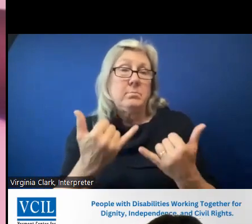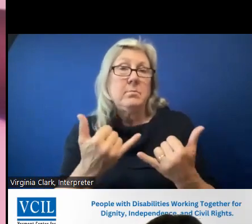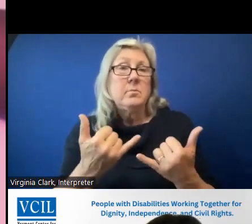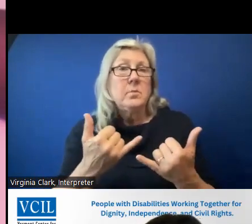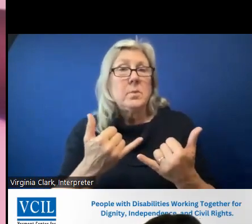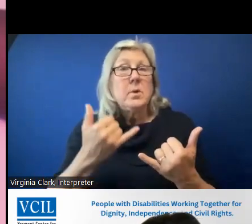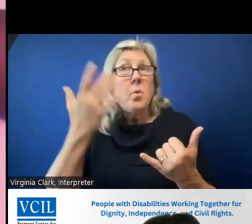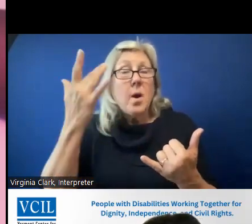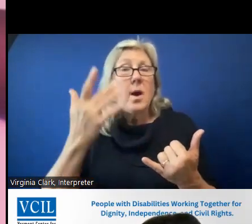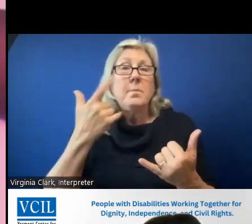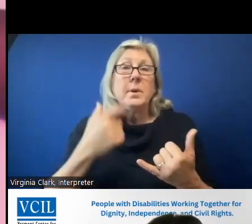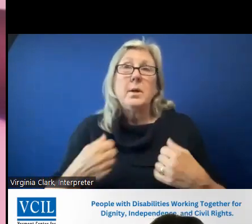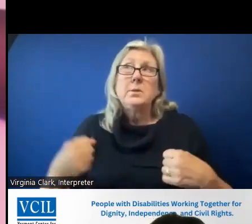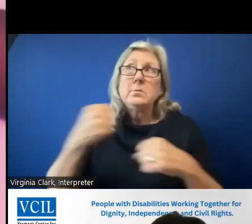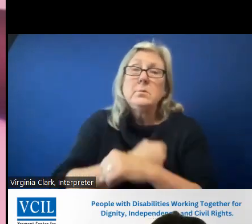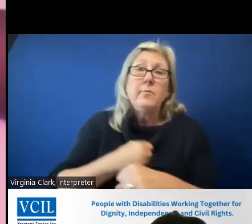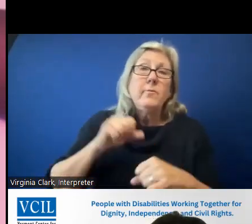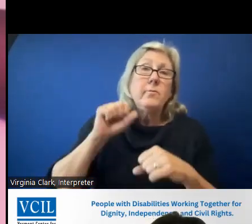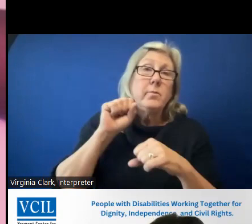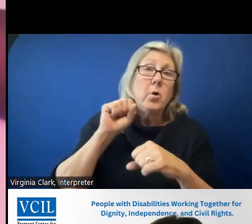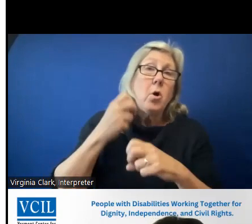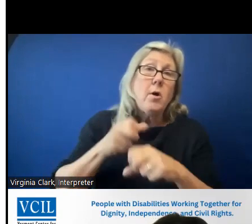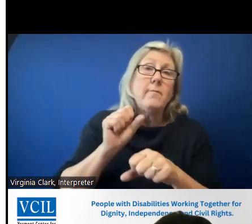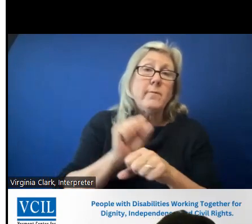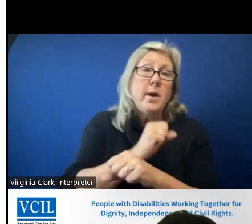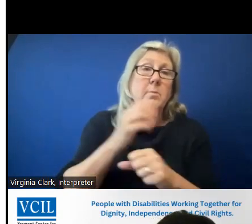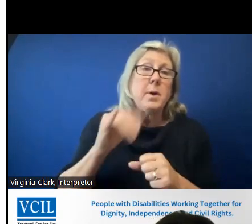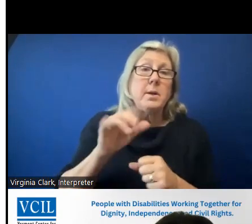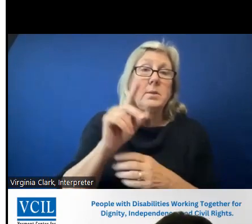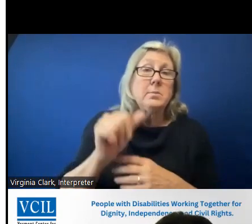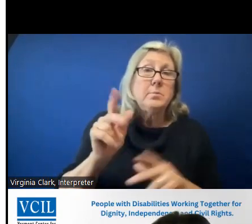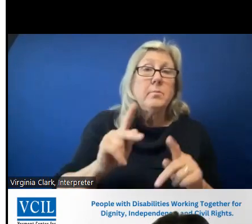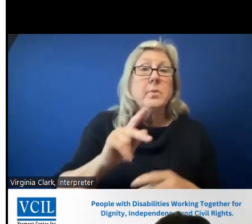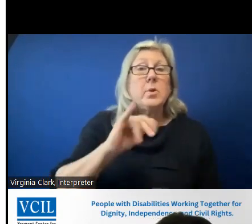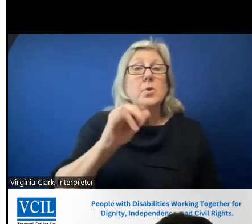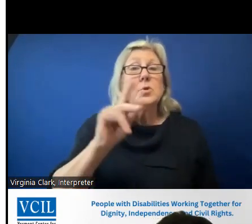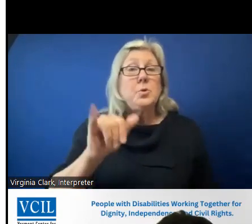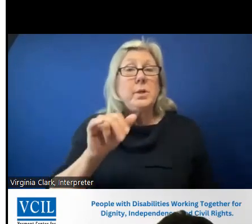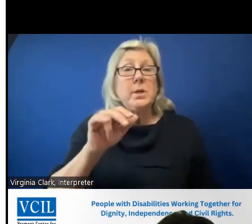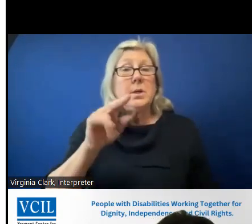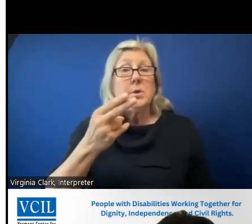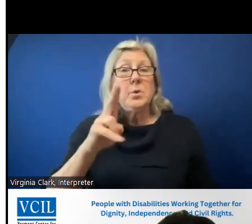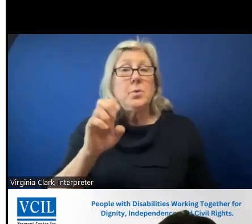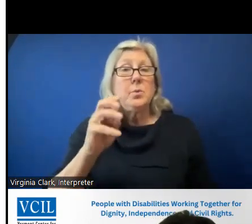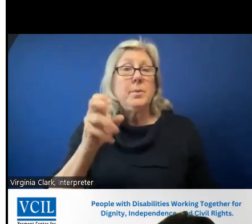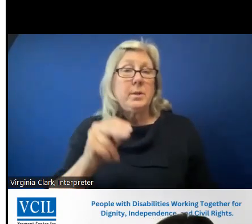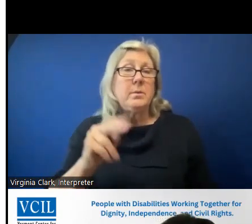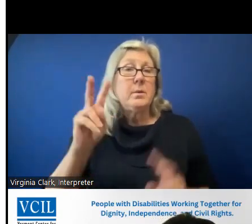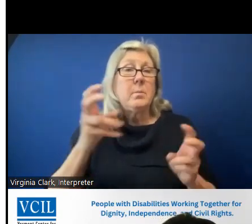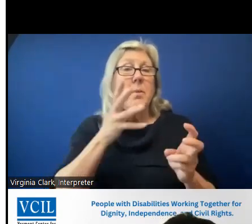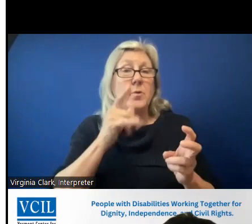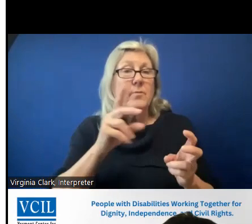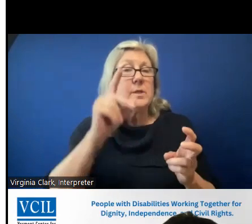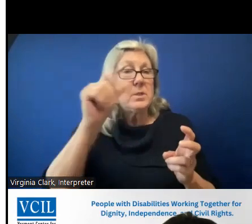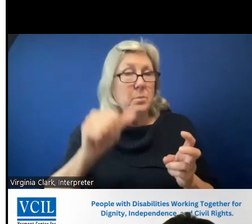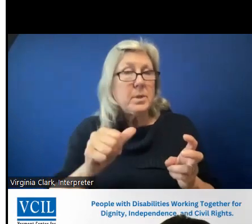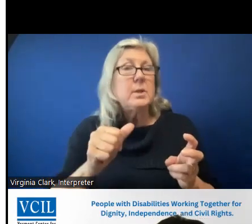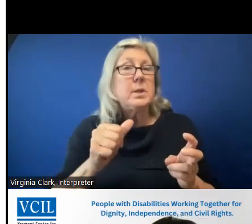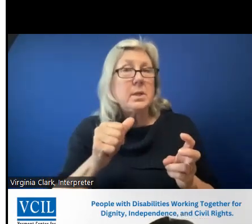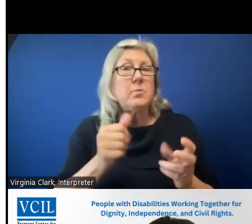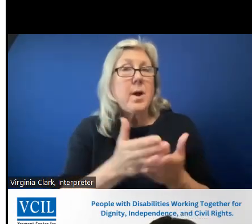helped secure these protections for us all. Judy Heumann. Ed Roberts, father ovthe independent